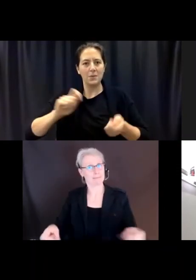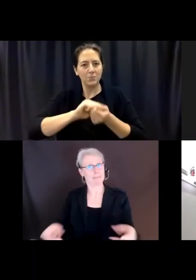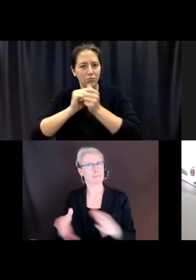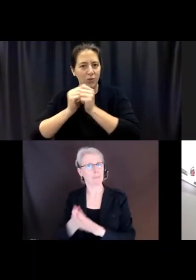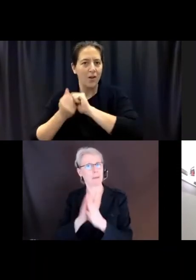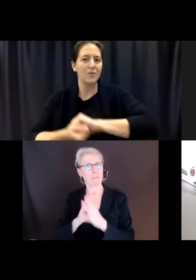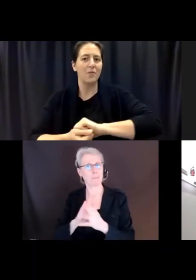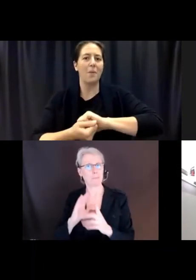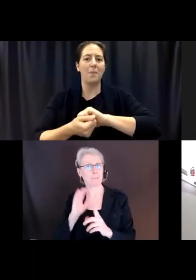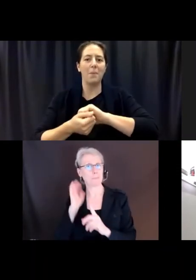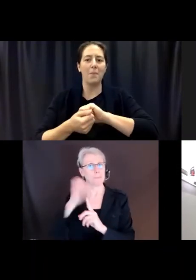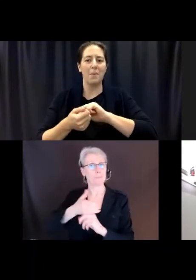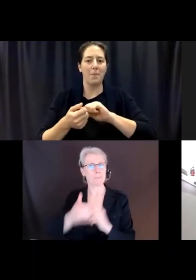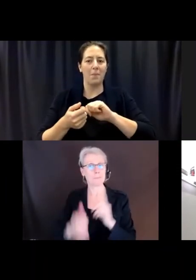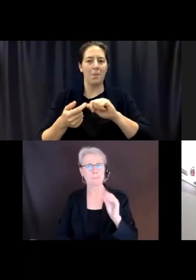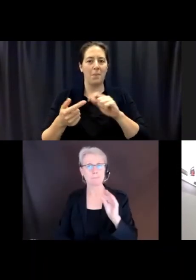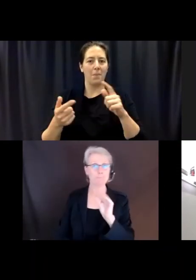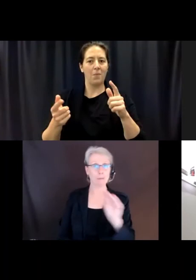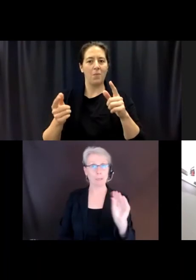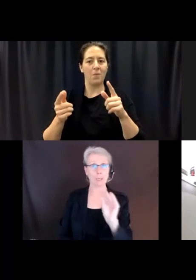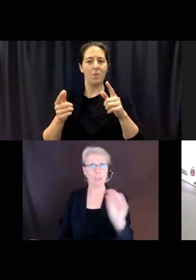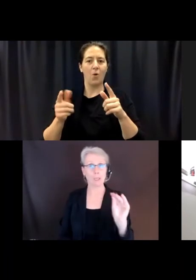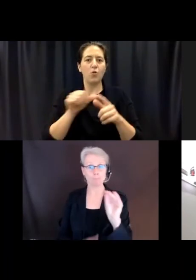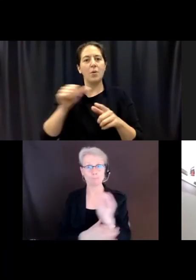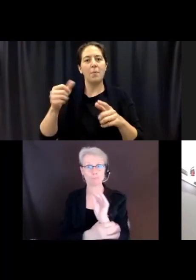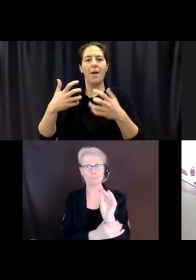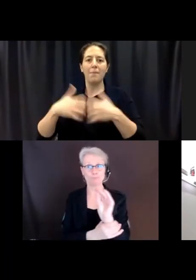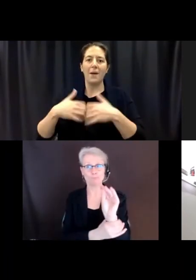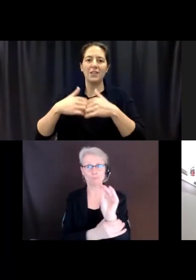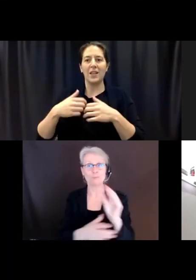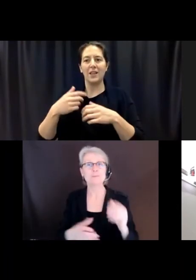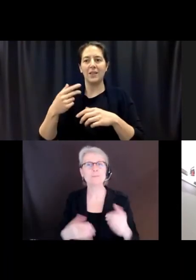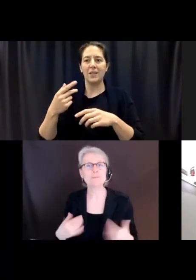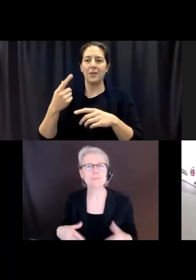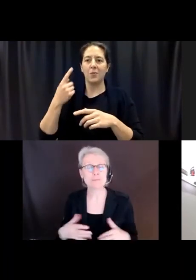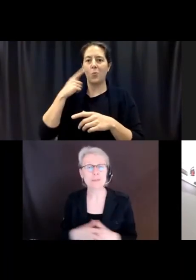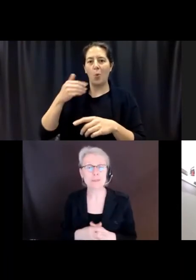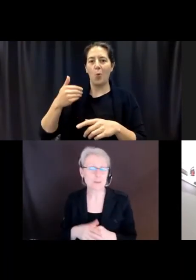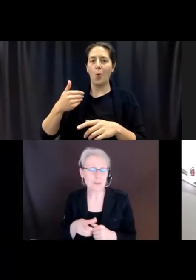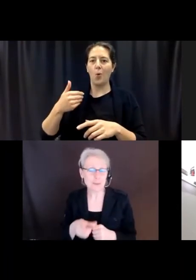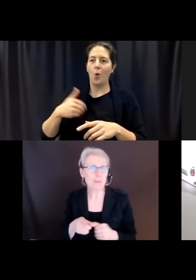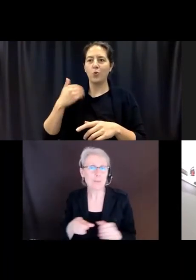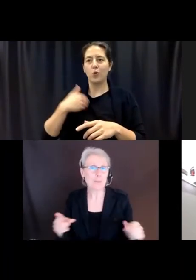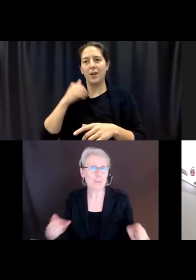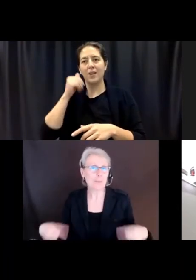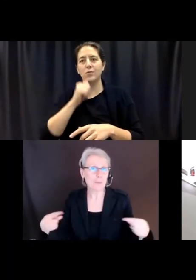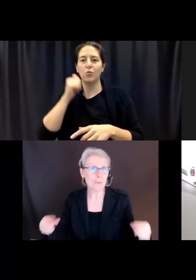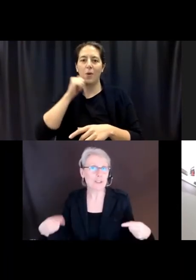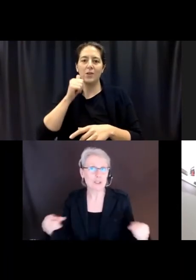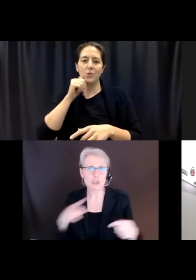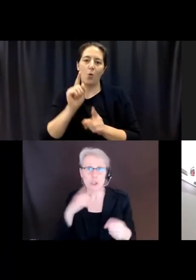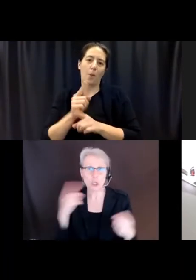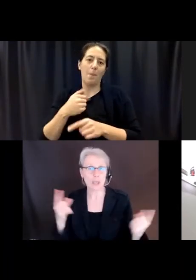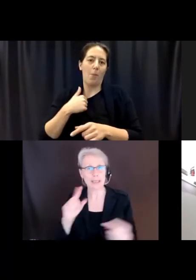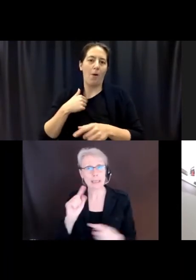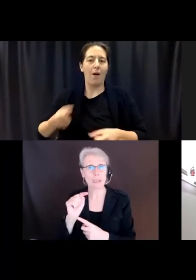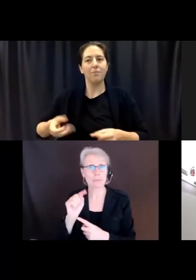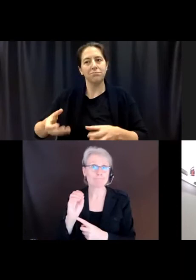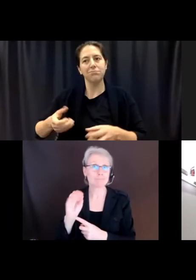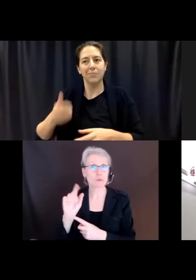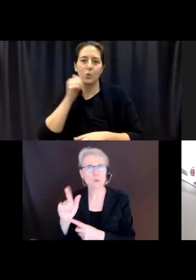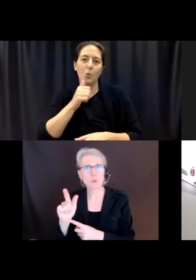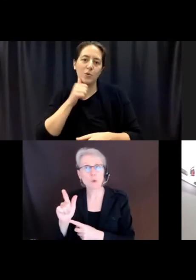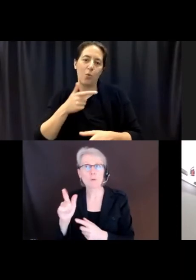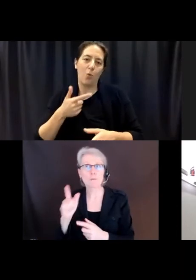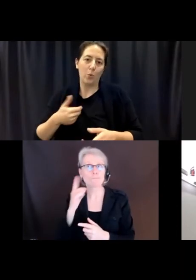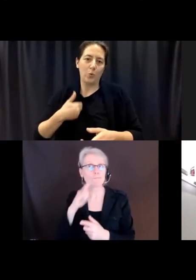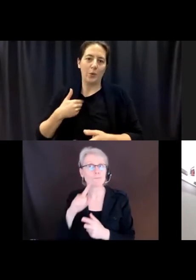HOW EVERYTHING CHANGES THEN. SO THE WHEELCHAIR IS NOT JUST SOMETHING THAT YOU CAN USE AS